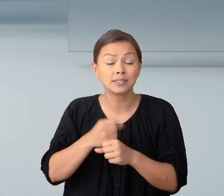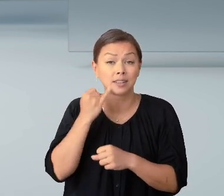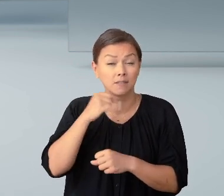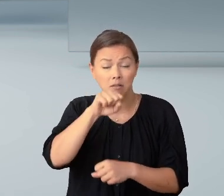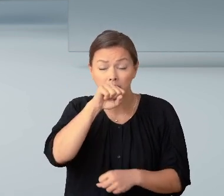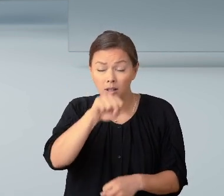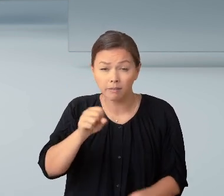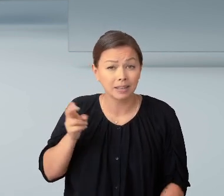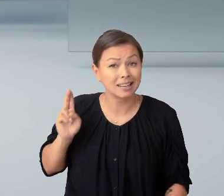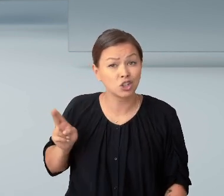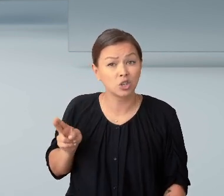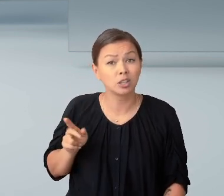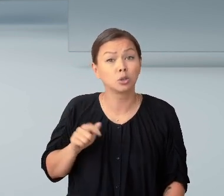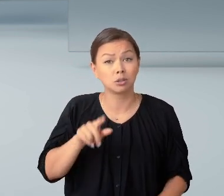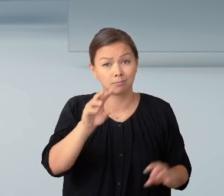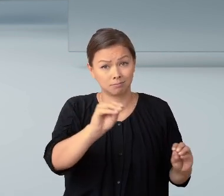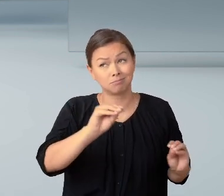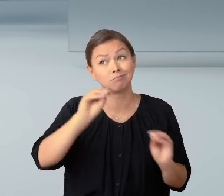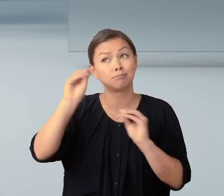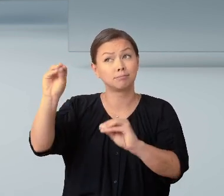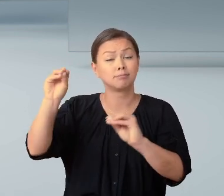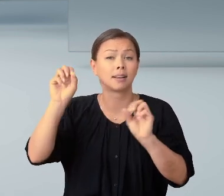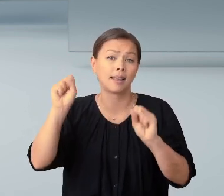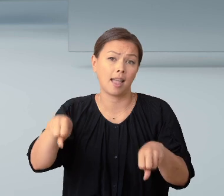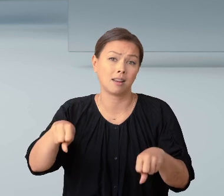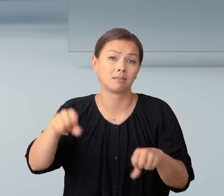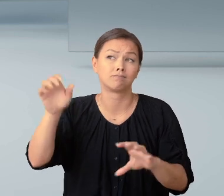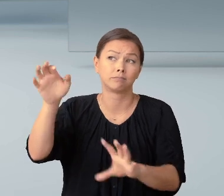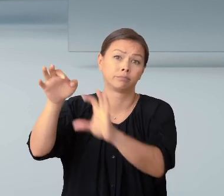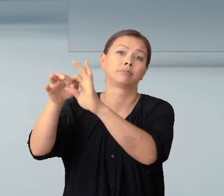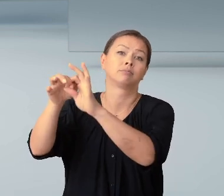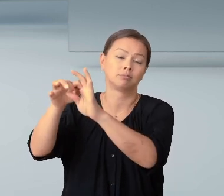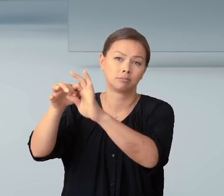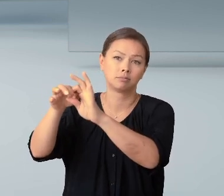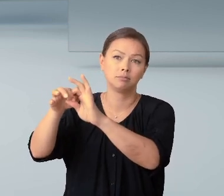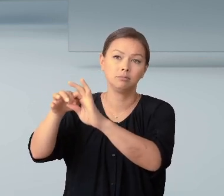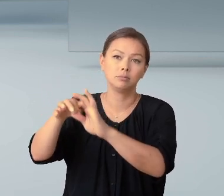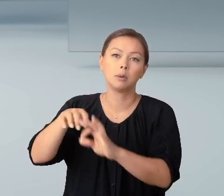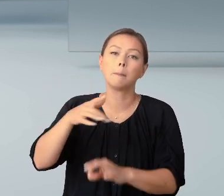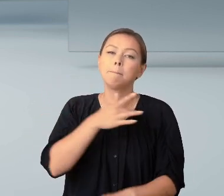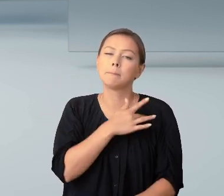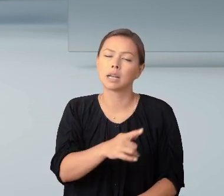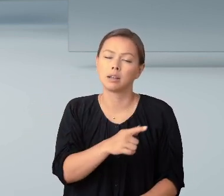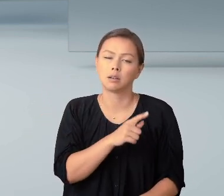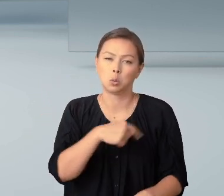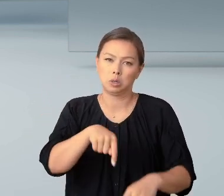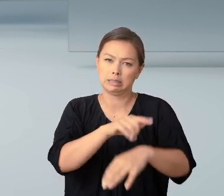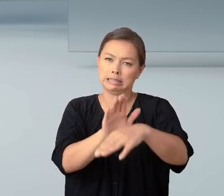with you. Typically, we suggest that we look through the history. How much do we wanna bring over? Is it seven years? Is it 10 years?